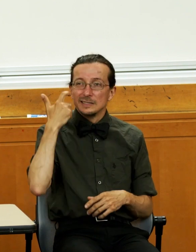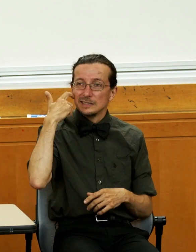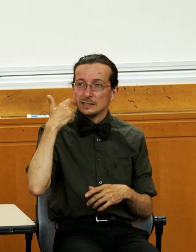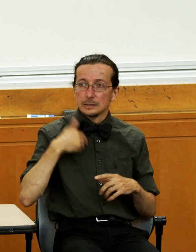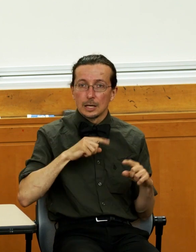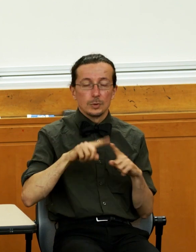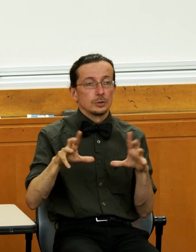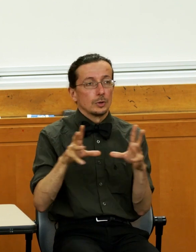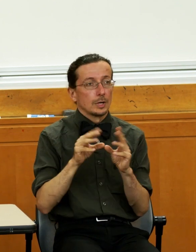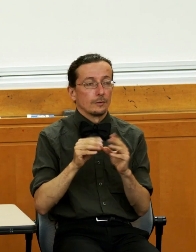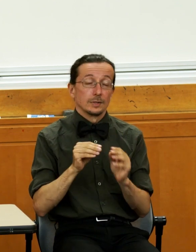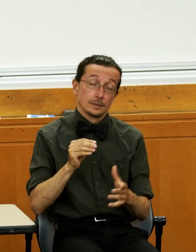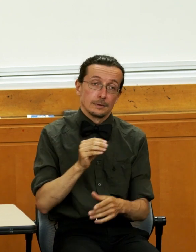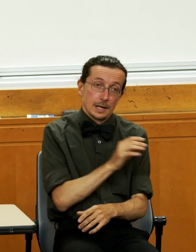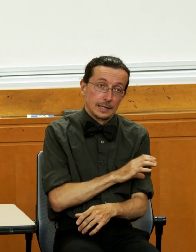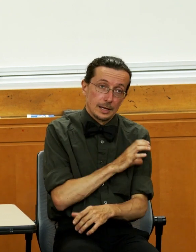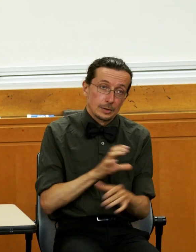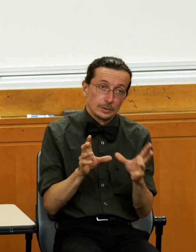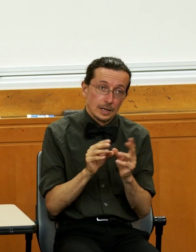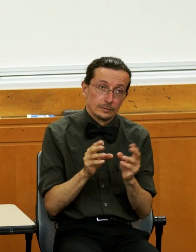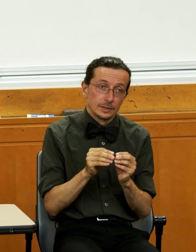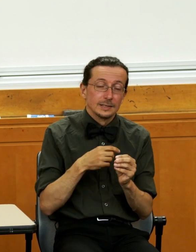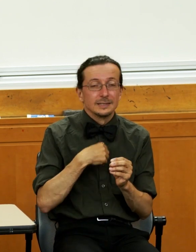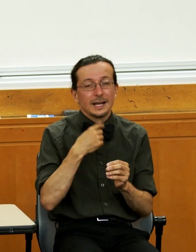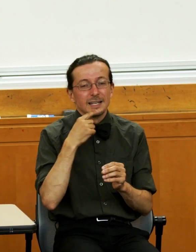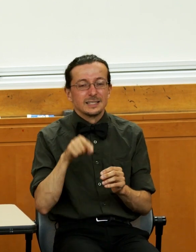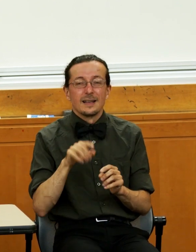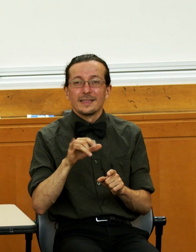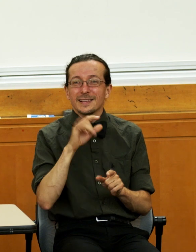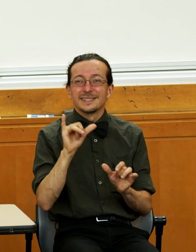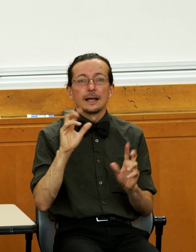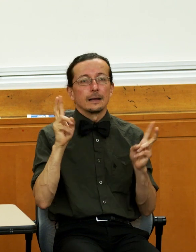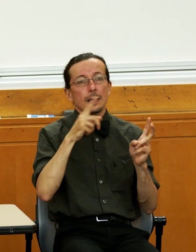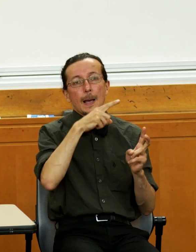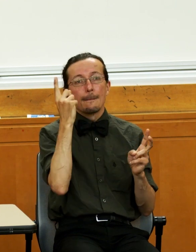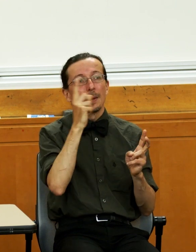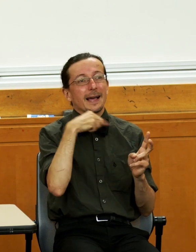think it was a clinical conference, that that's like blackface in real time. And they were like,